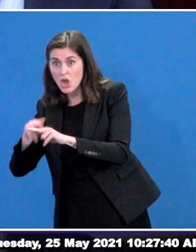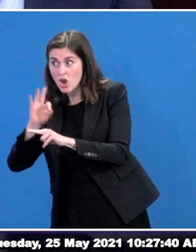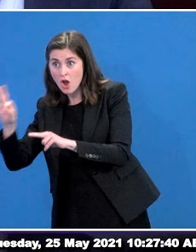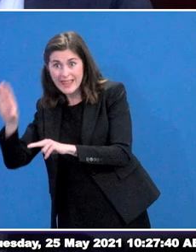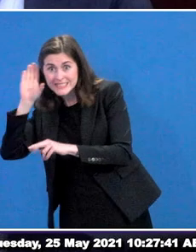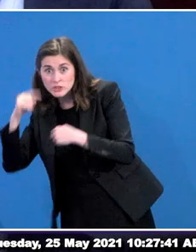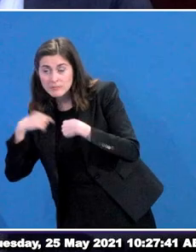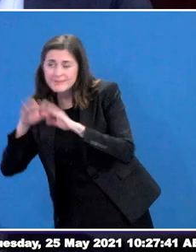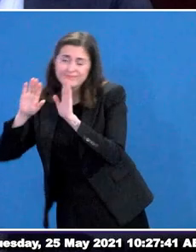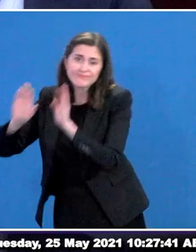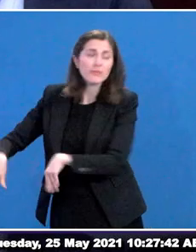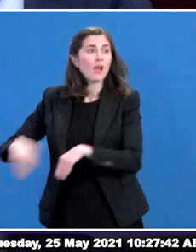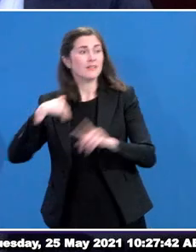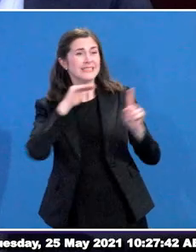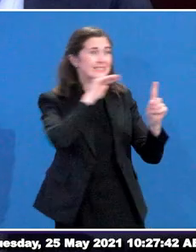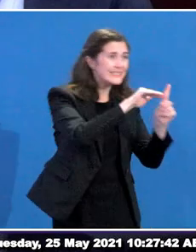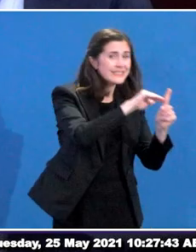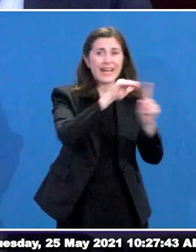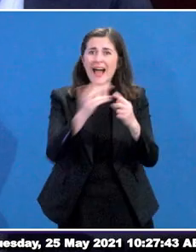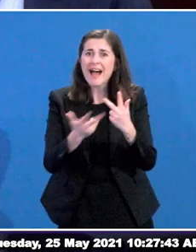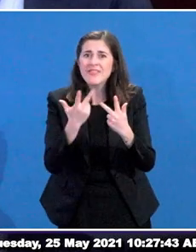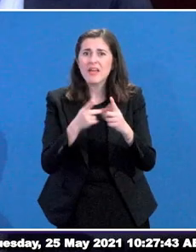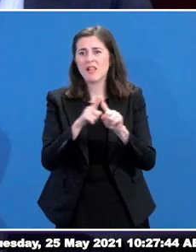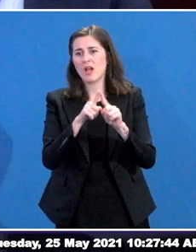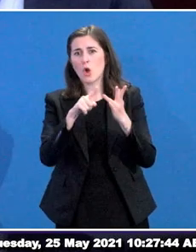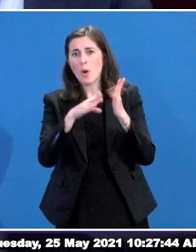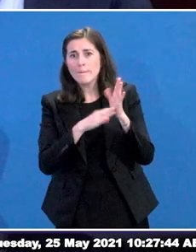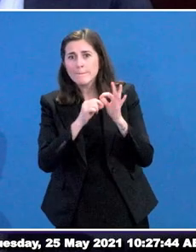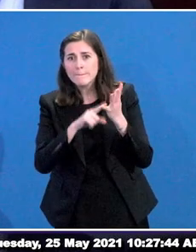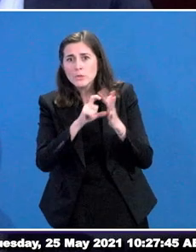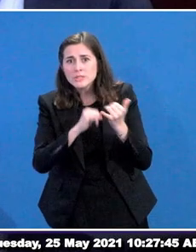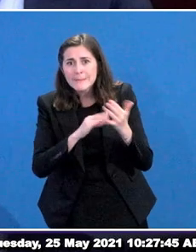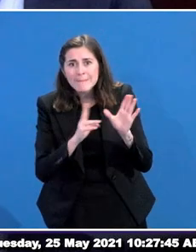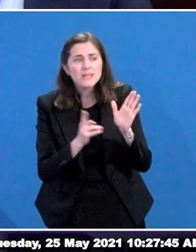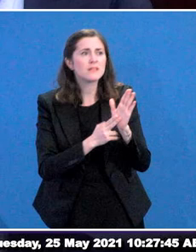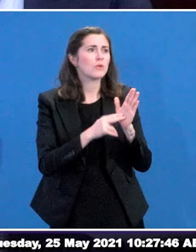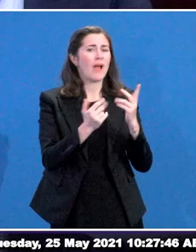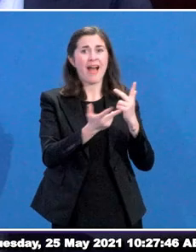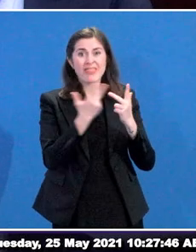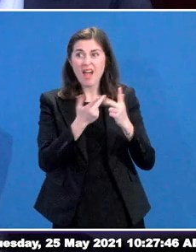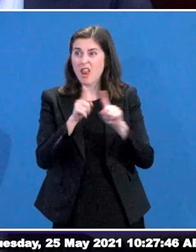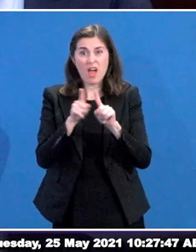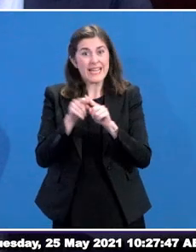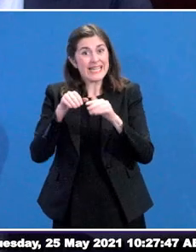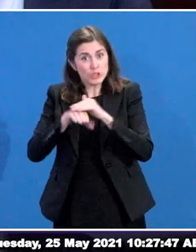because I tried to seek an internal mediator through Sunnyfield.